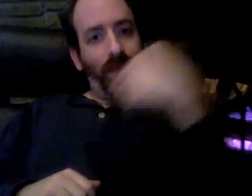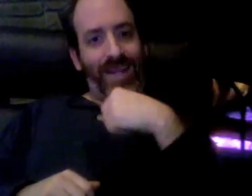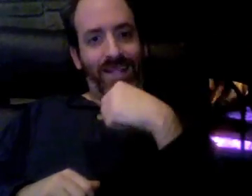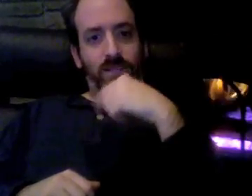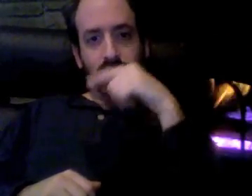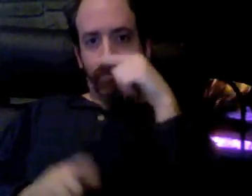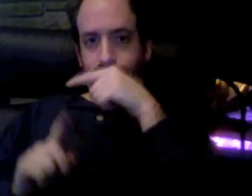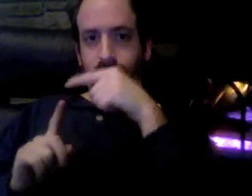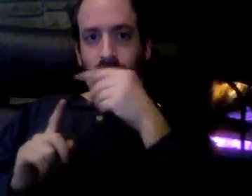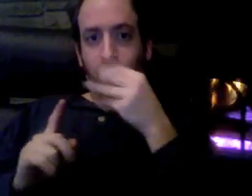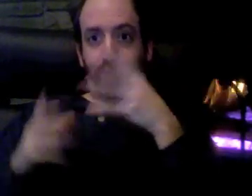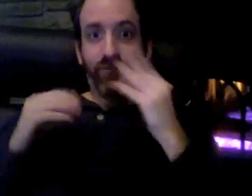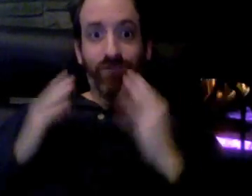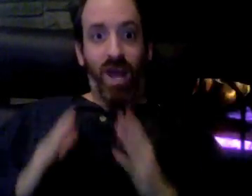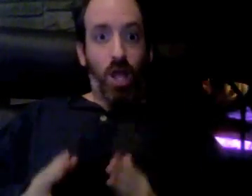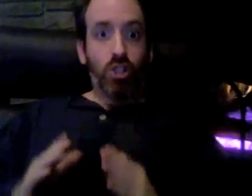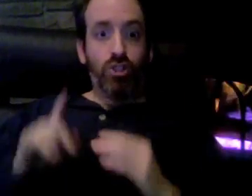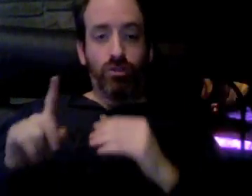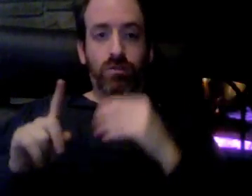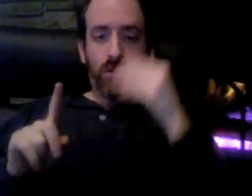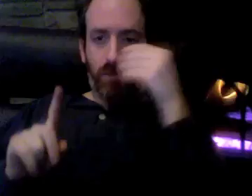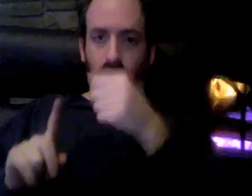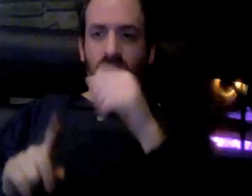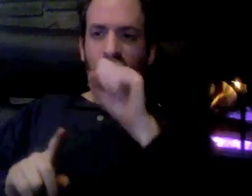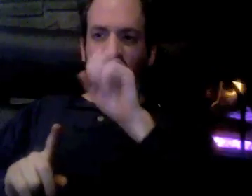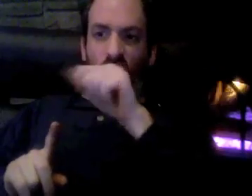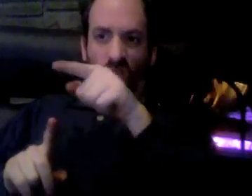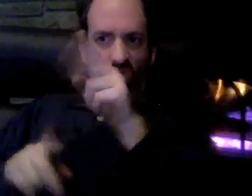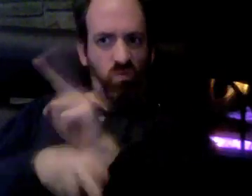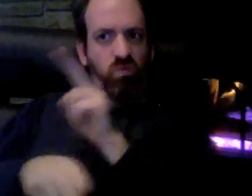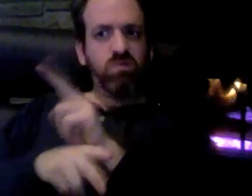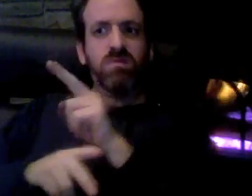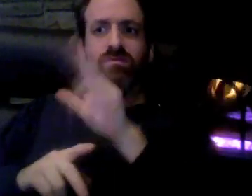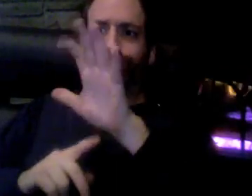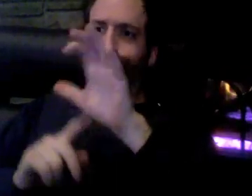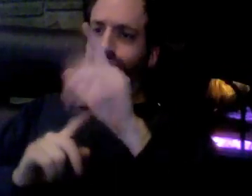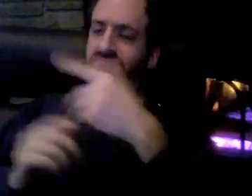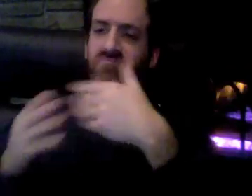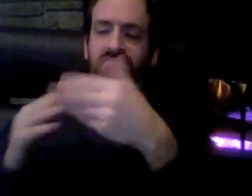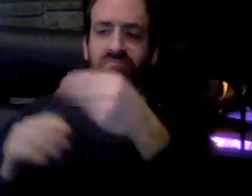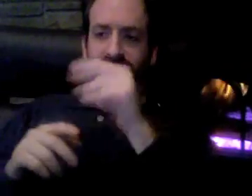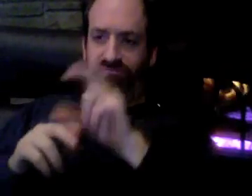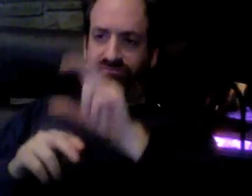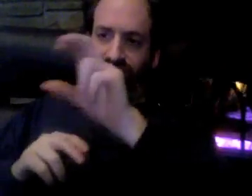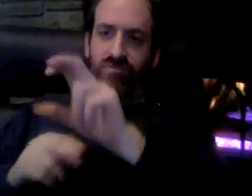In regarding per-user rate structure, FCC would be paying VRS provider $2000 dollars for my usage (figuratively),